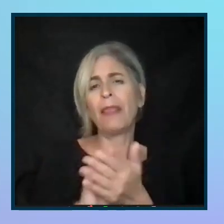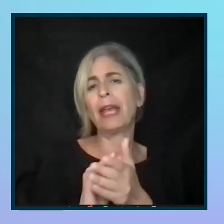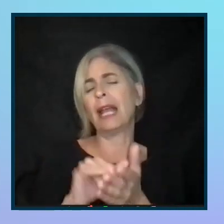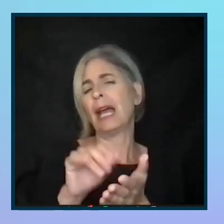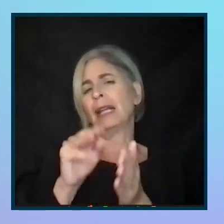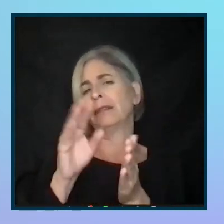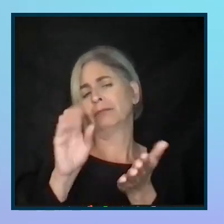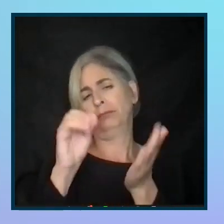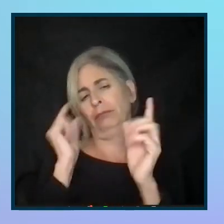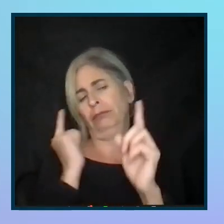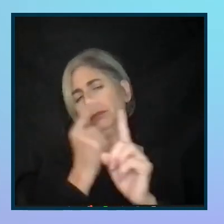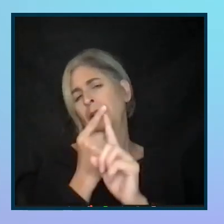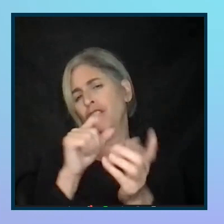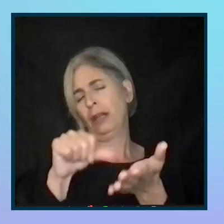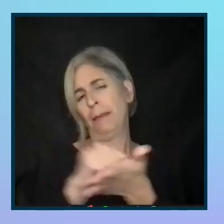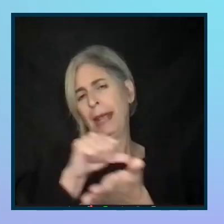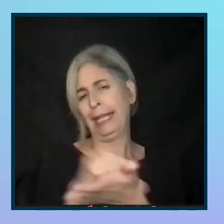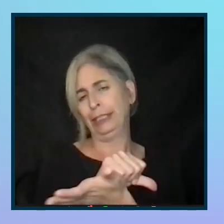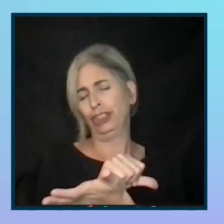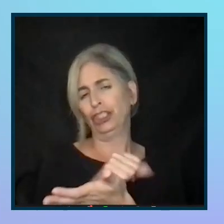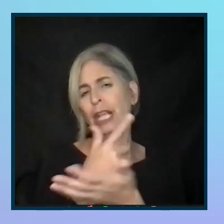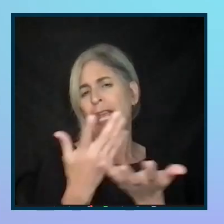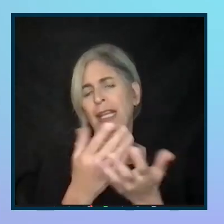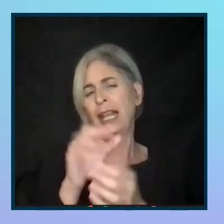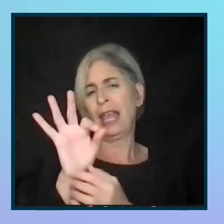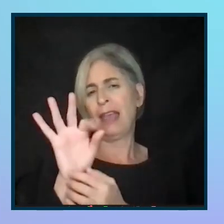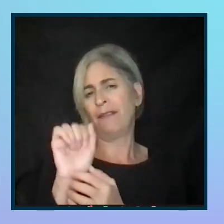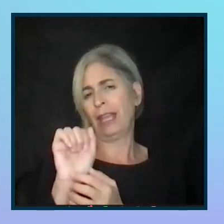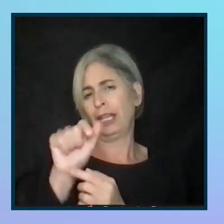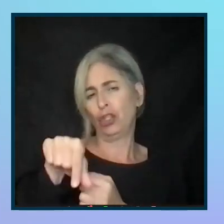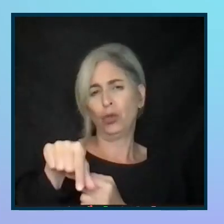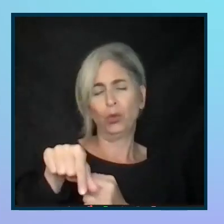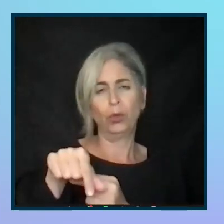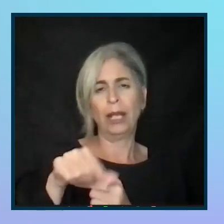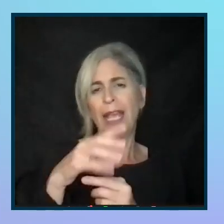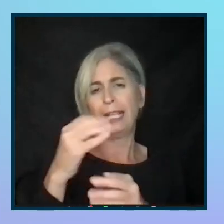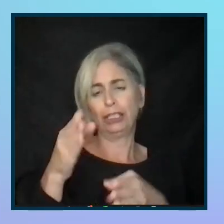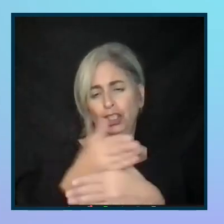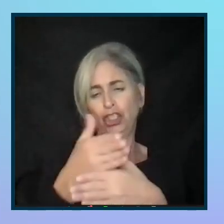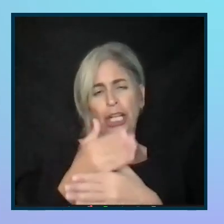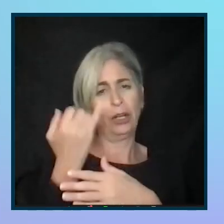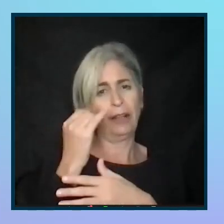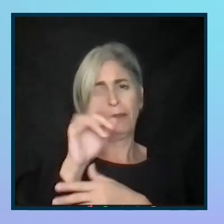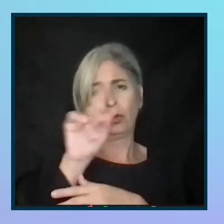in a very simple FAQ style and just shared that with anyone any time they have a question.